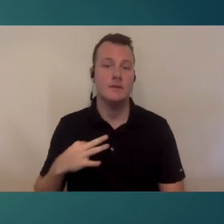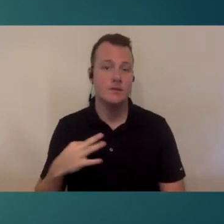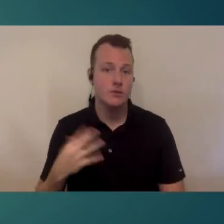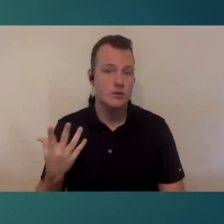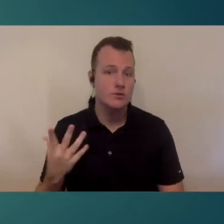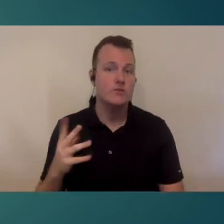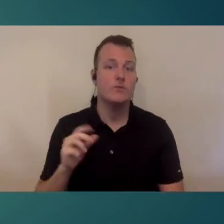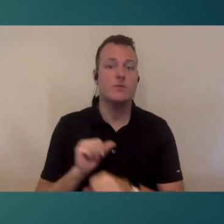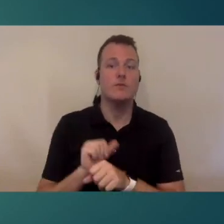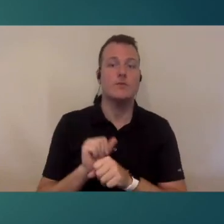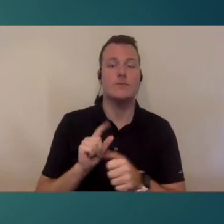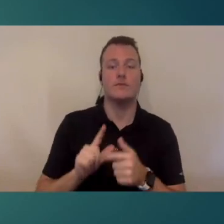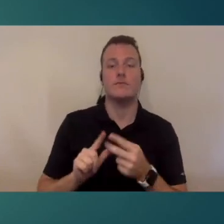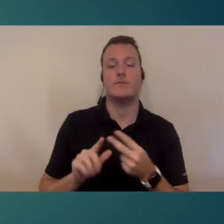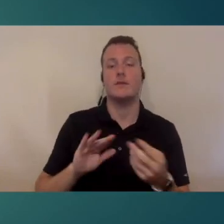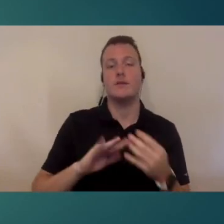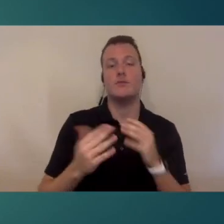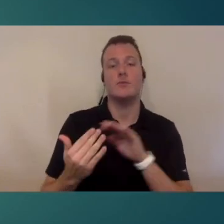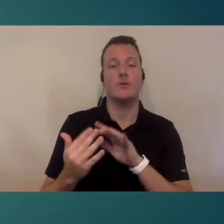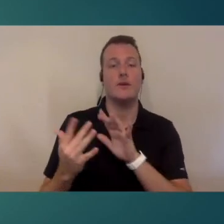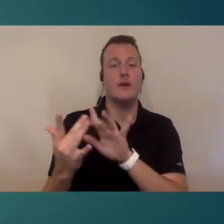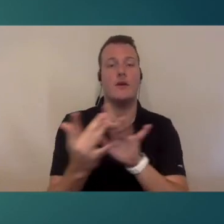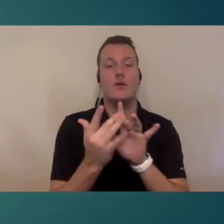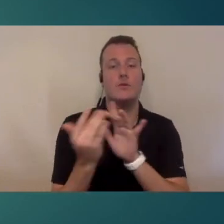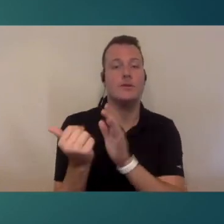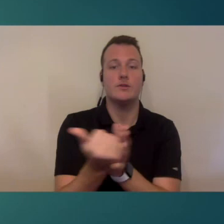you might be including community outreach, you might be including your